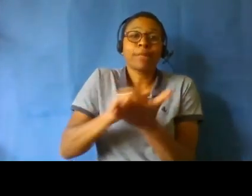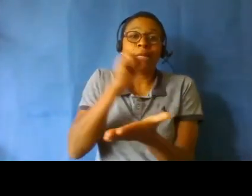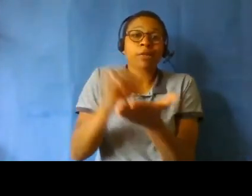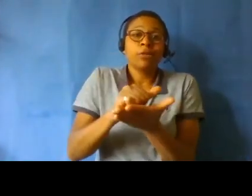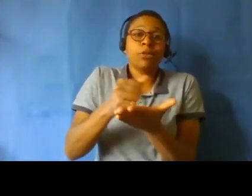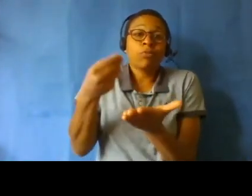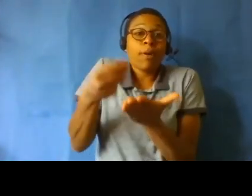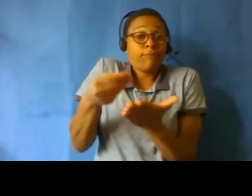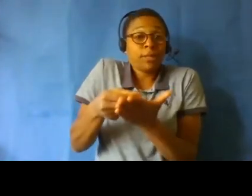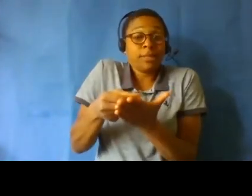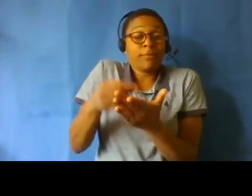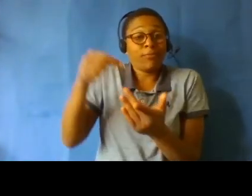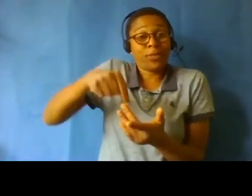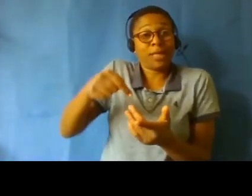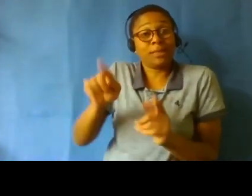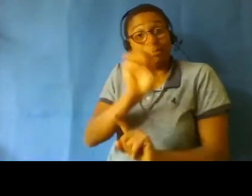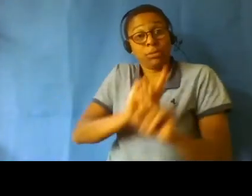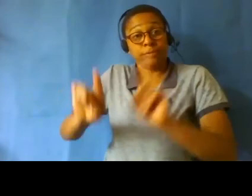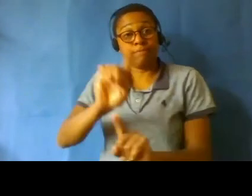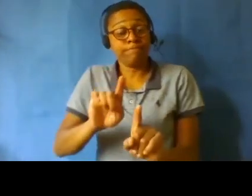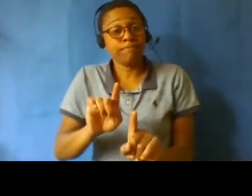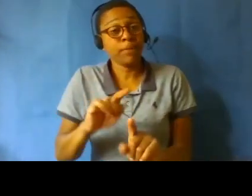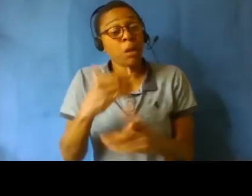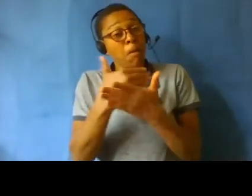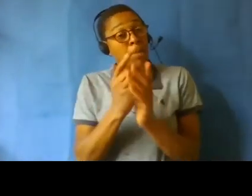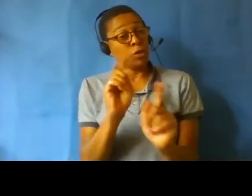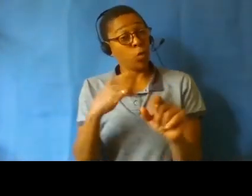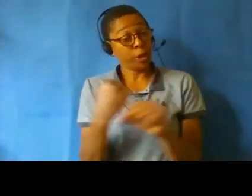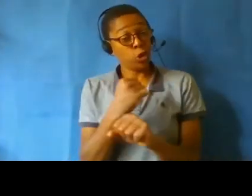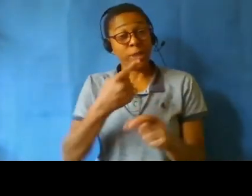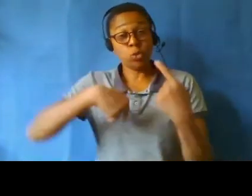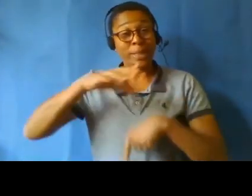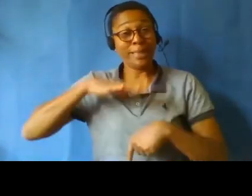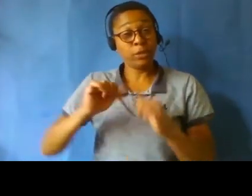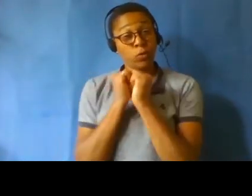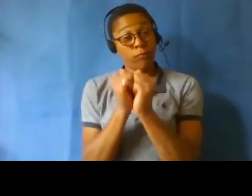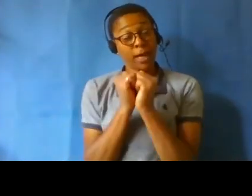properly valuing disabled contributions and work for which fair payment is